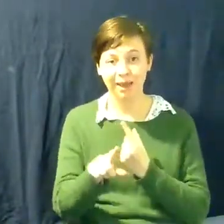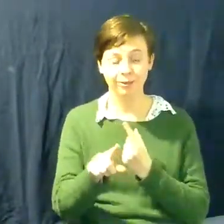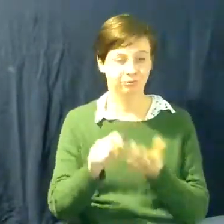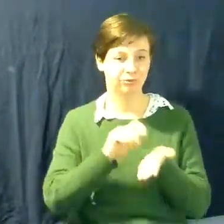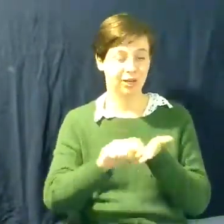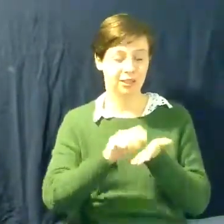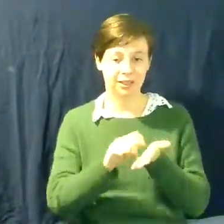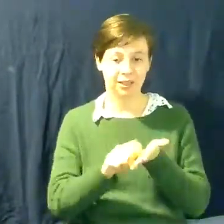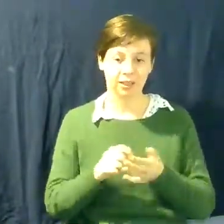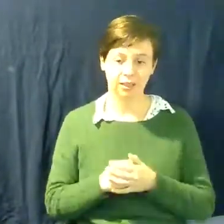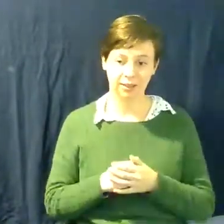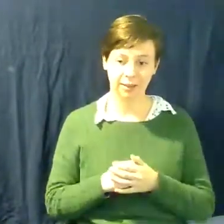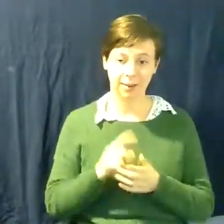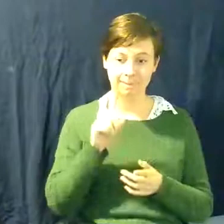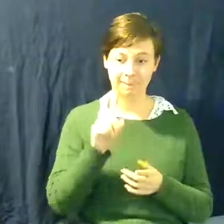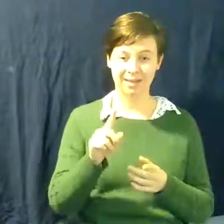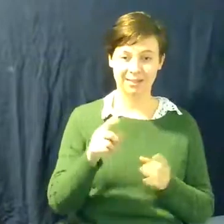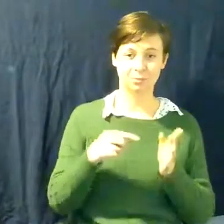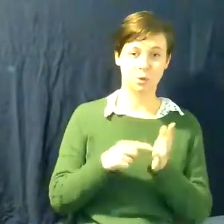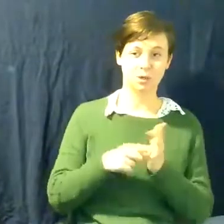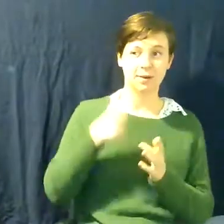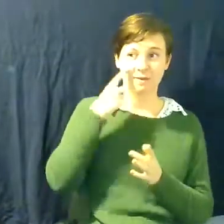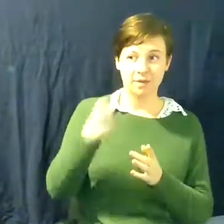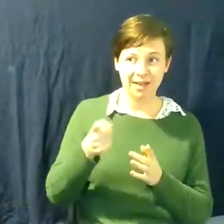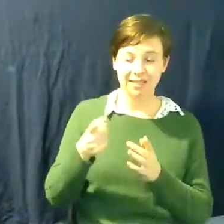then write their long answer back. So, yes, the short answer is yes, it's